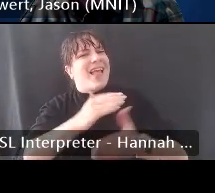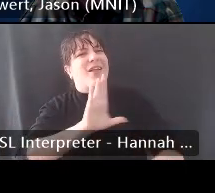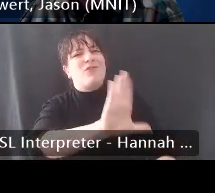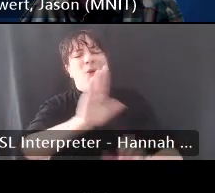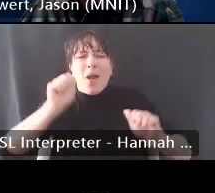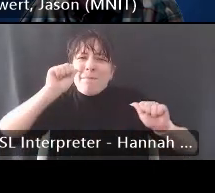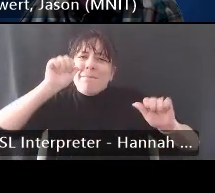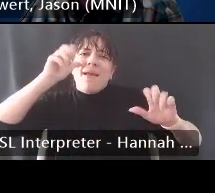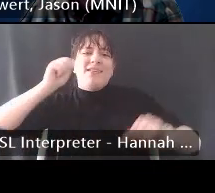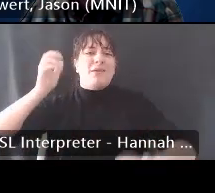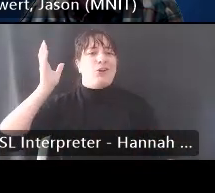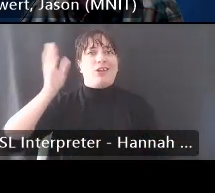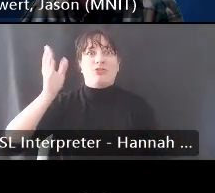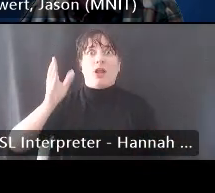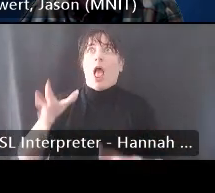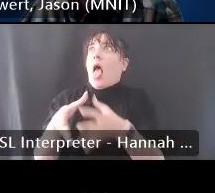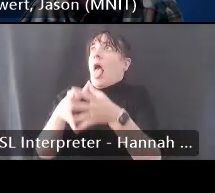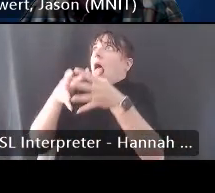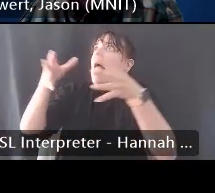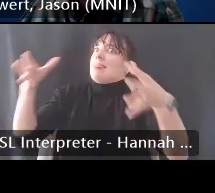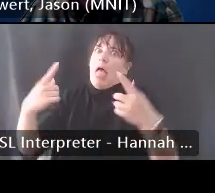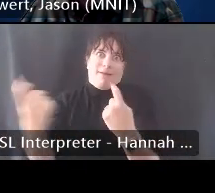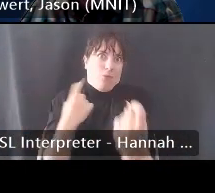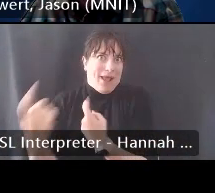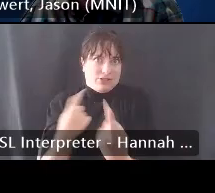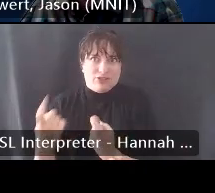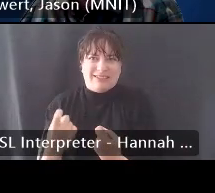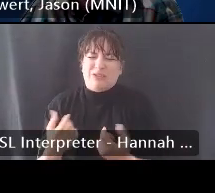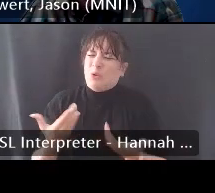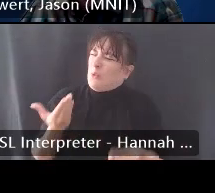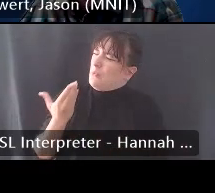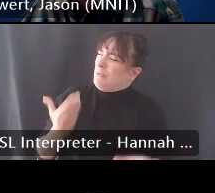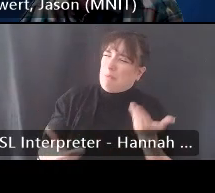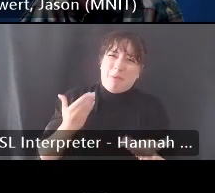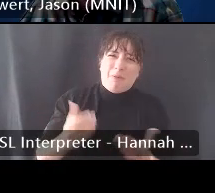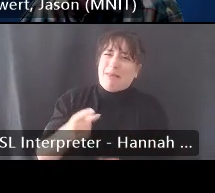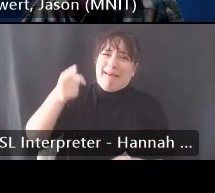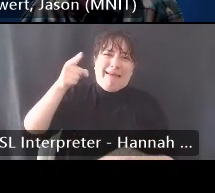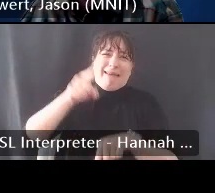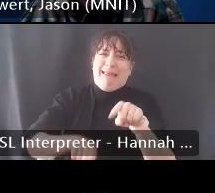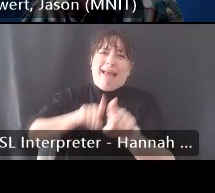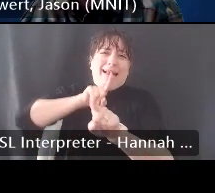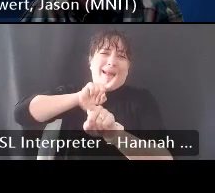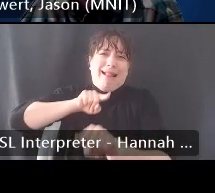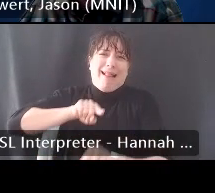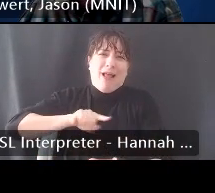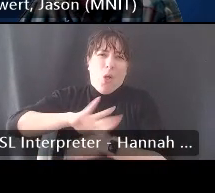I don't know if we're going to get to all the questions today. So the first question I'm going to ask